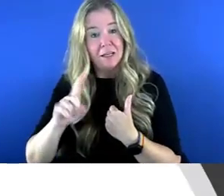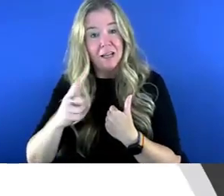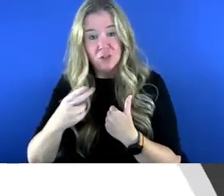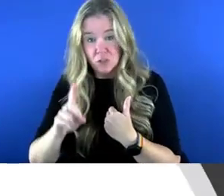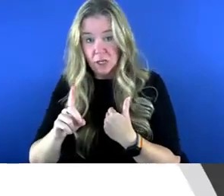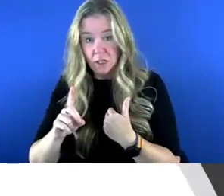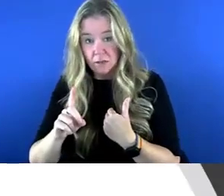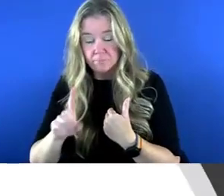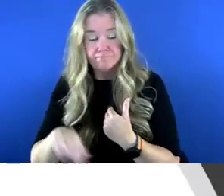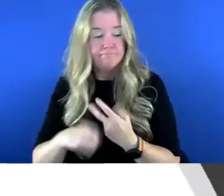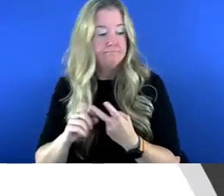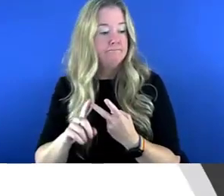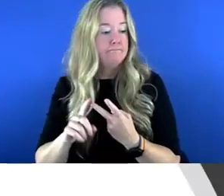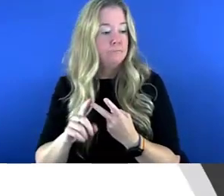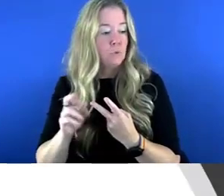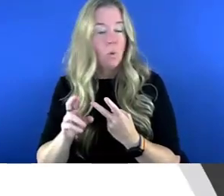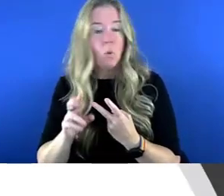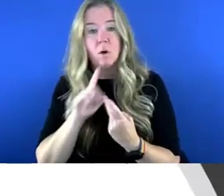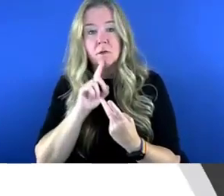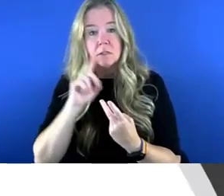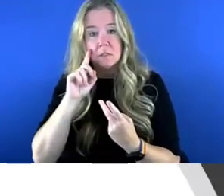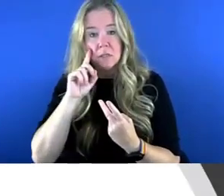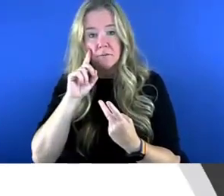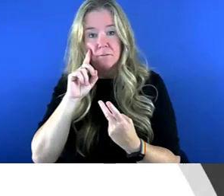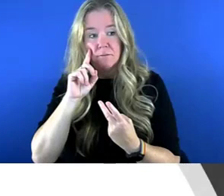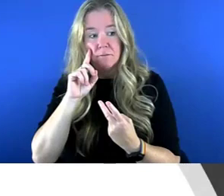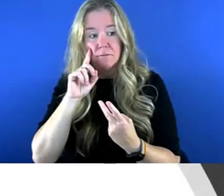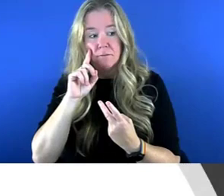or are deaf and autistic...